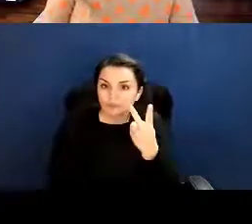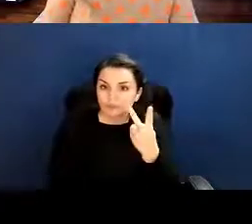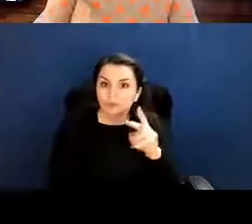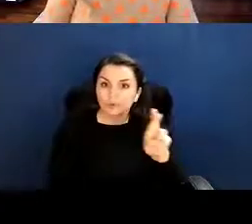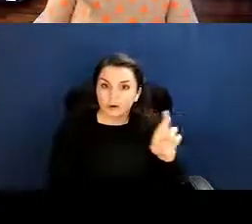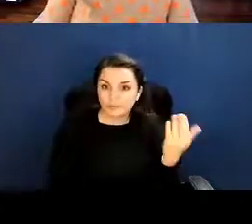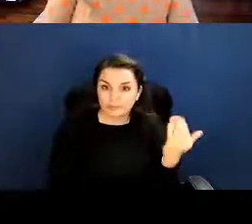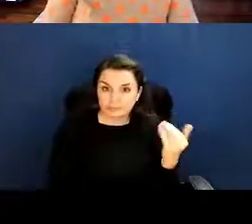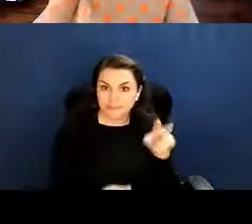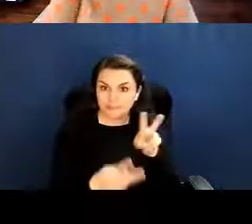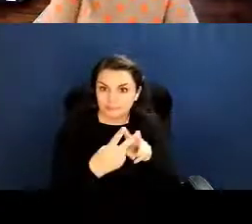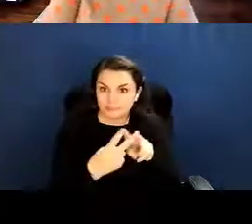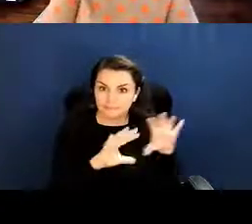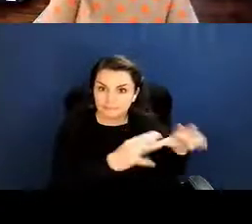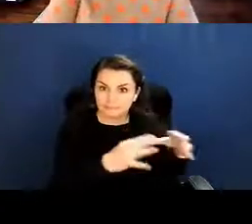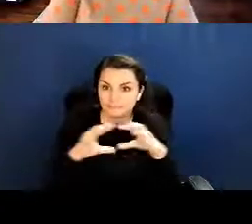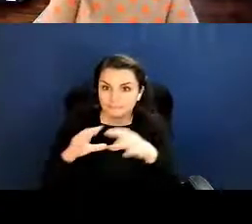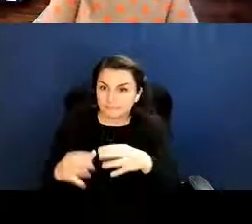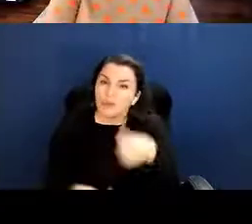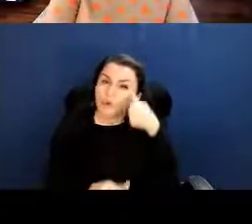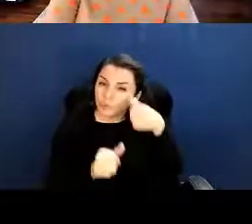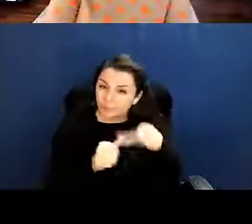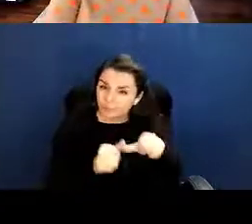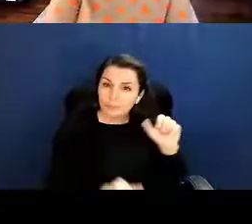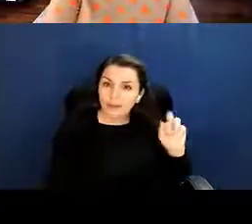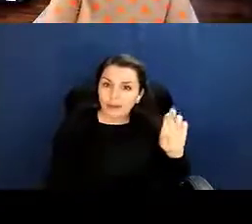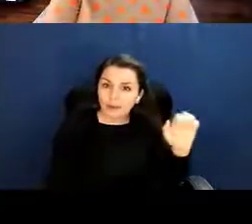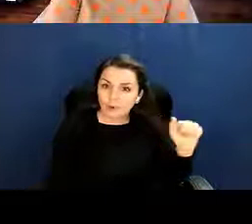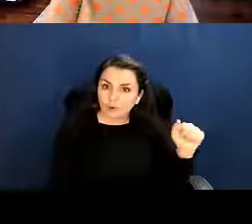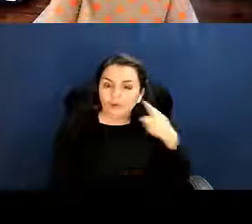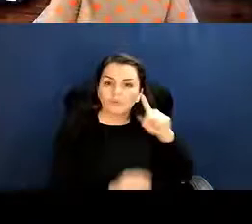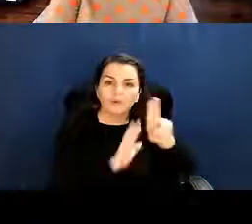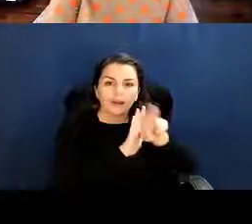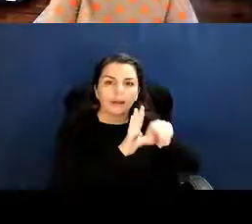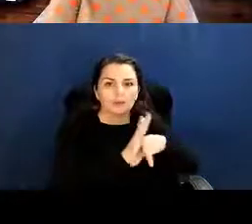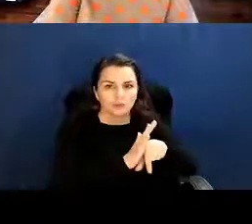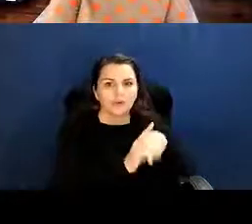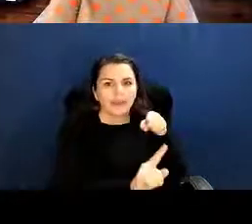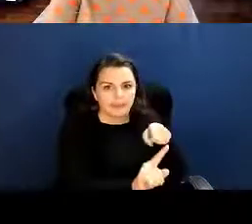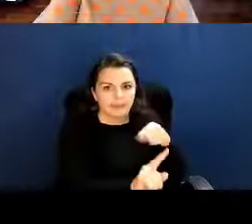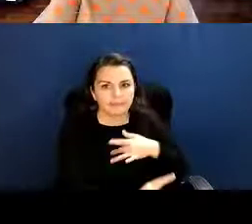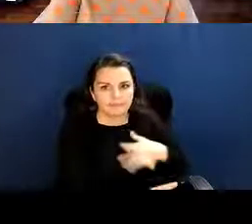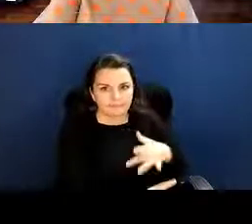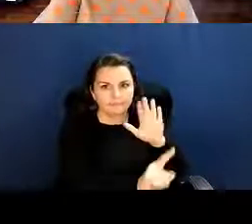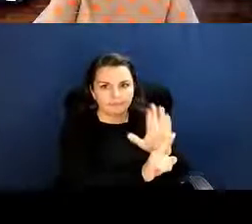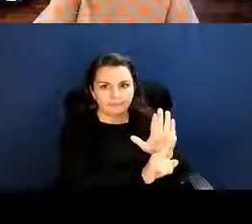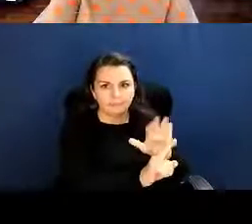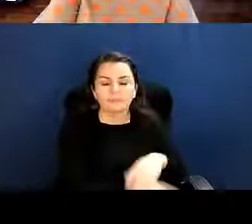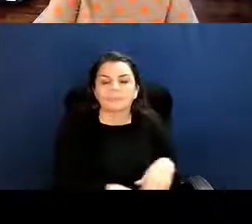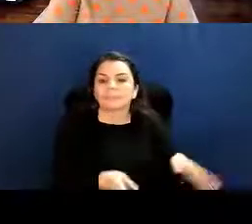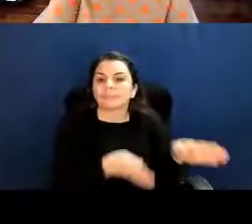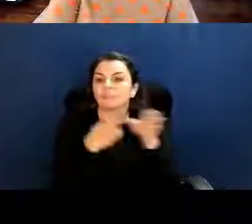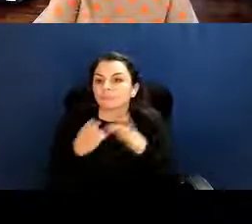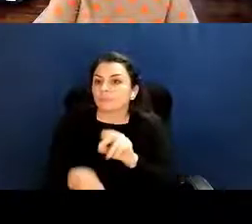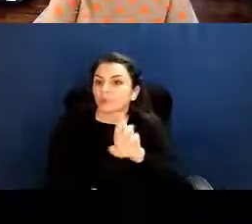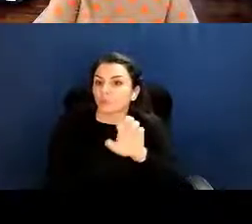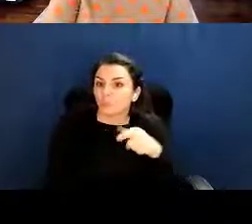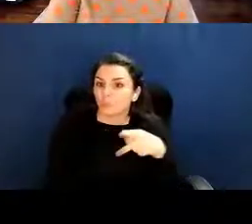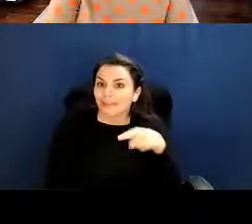As I mentioned, the AREA is intended for institutions that primarily serve undergraduate students, while the REAP is intended for health